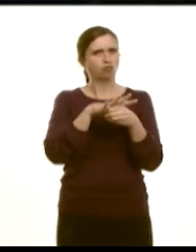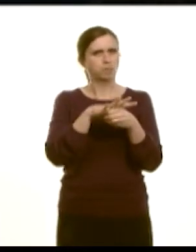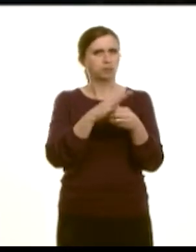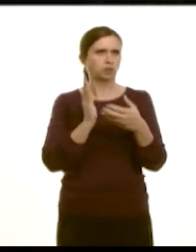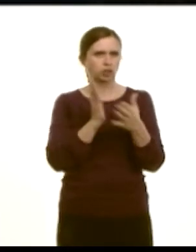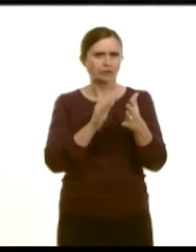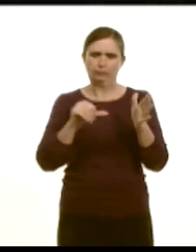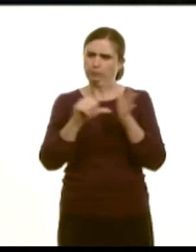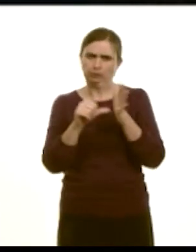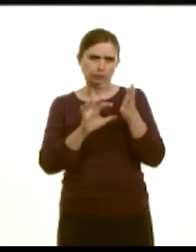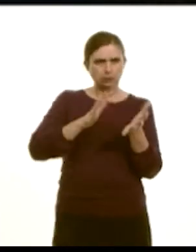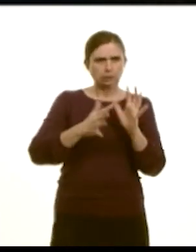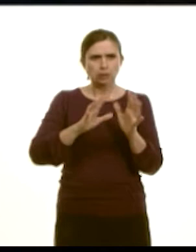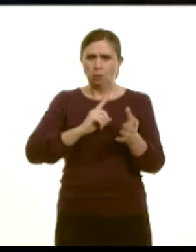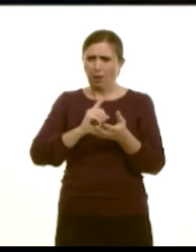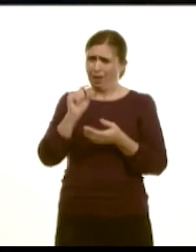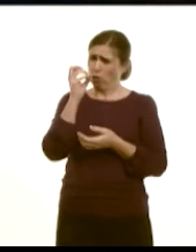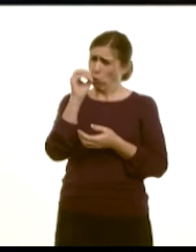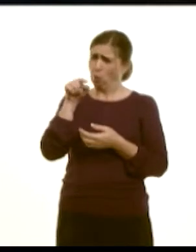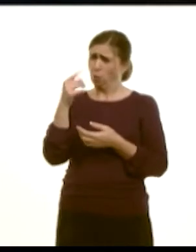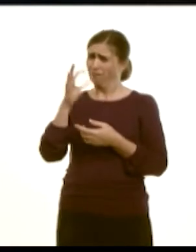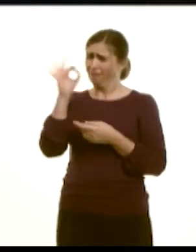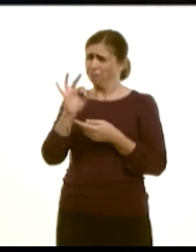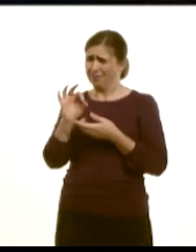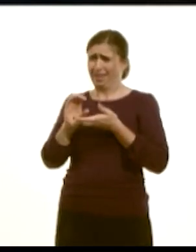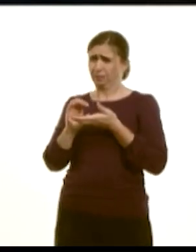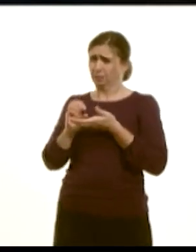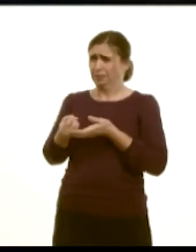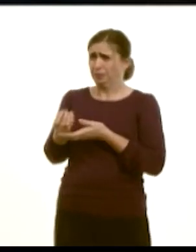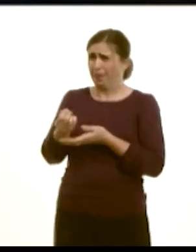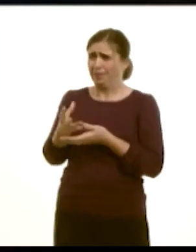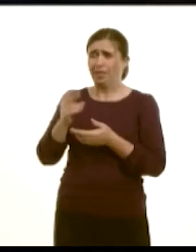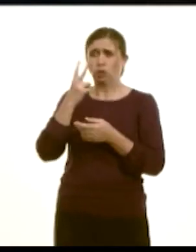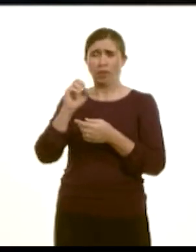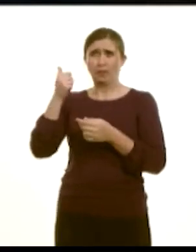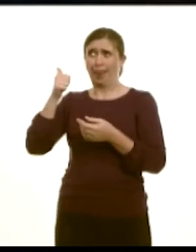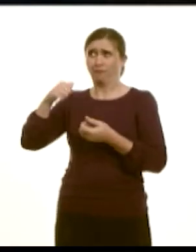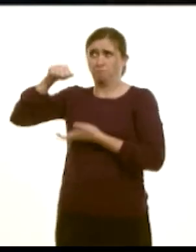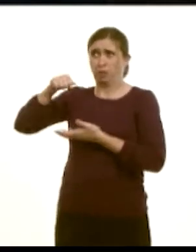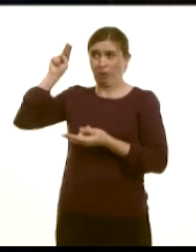with spending down to less than 0.5%, shrinking budgets since 2011, combined with further